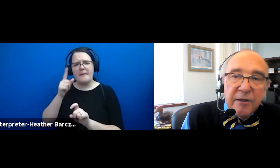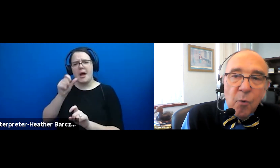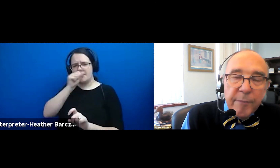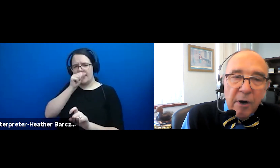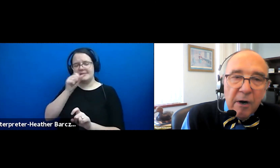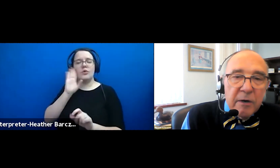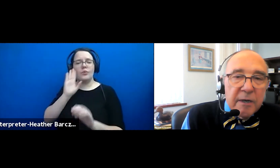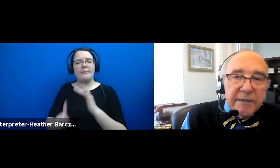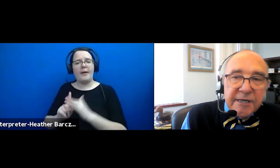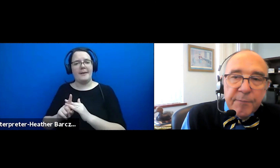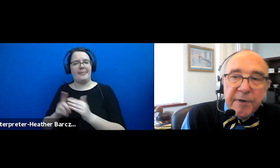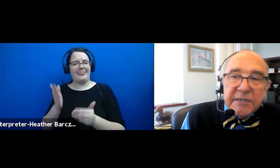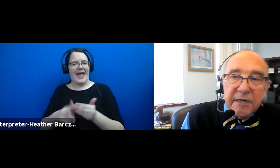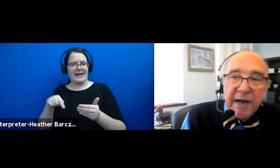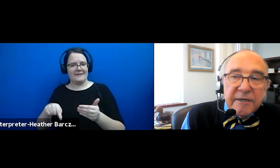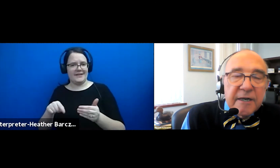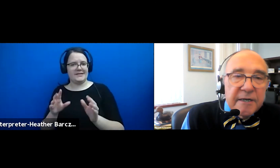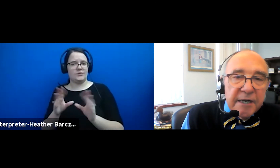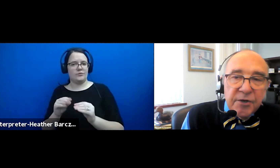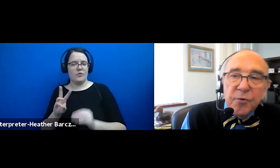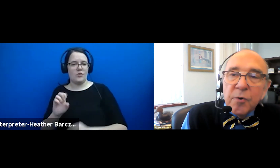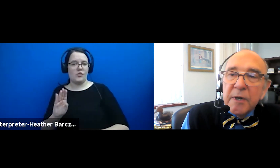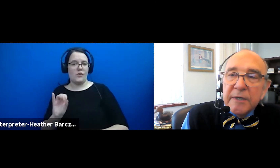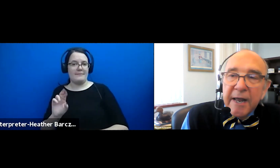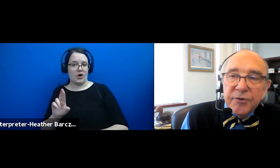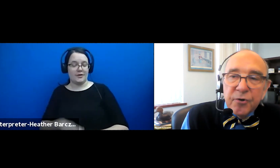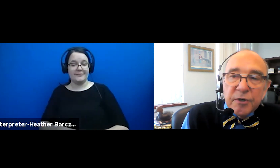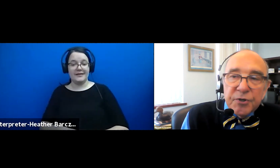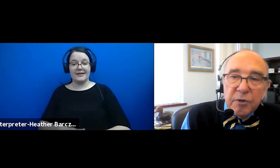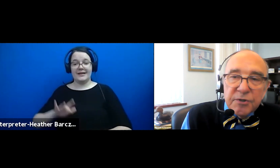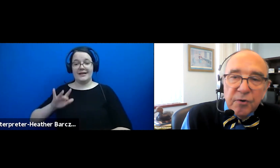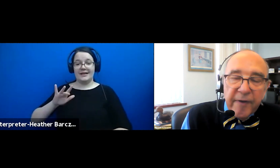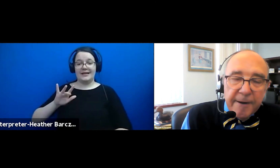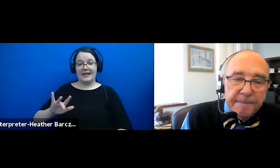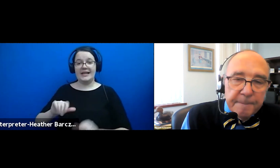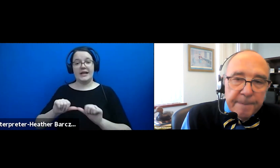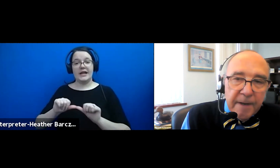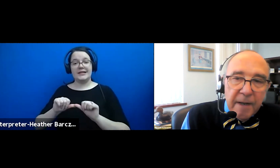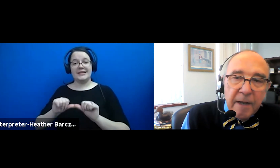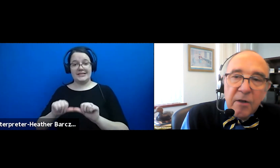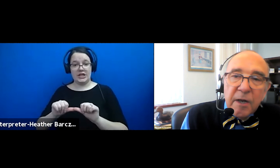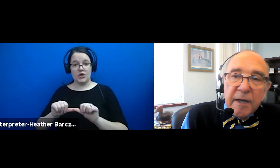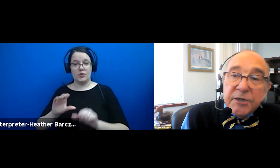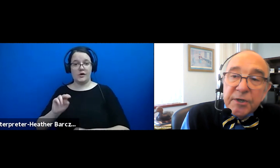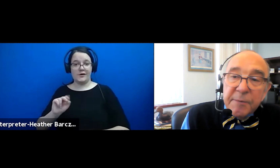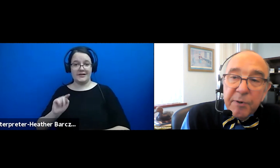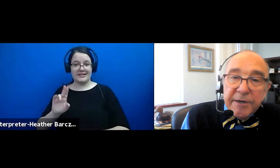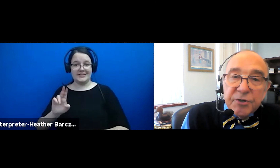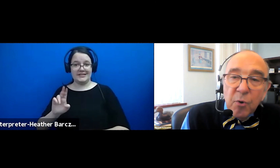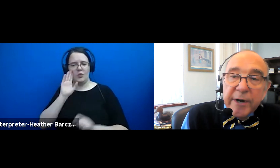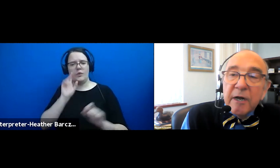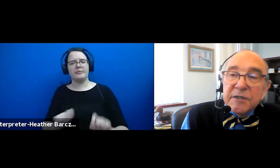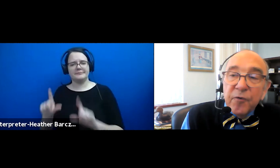the webinar simply select continue to enter the short survey additionally plan to join us for